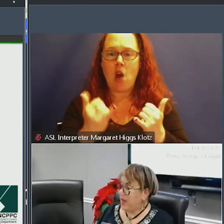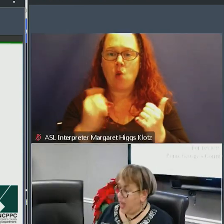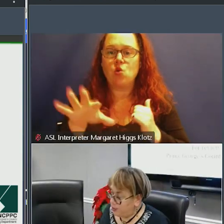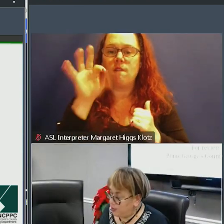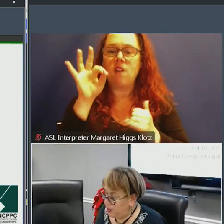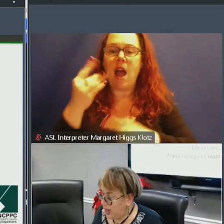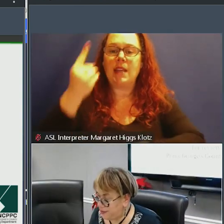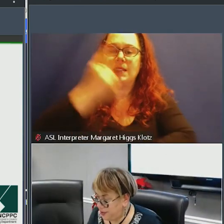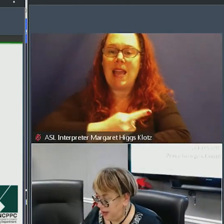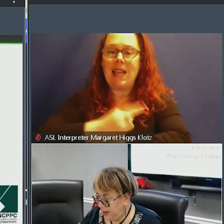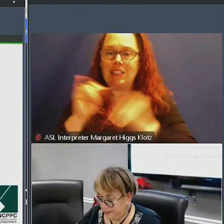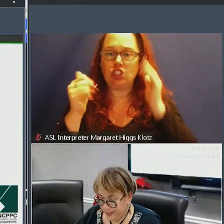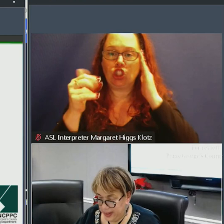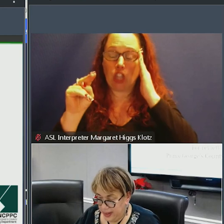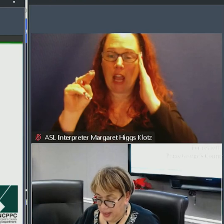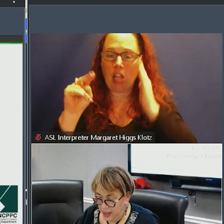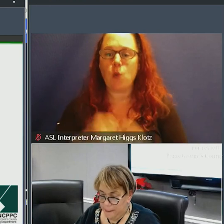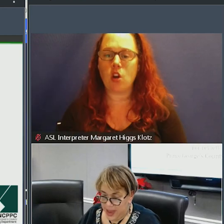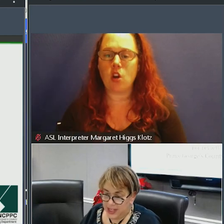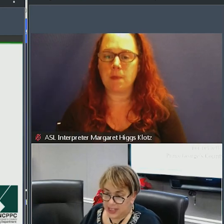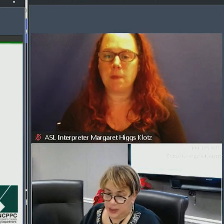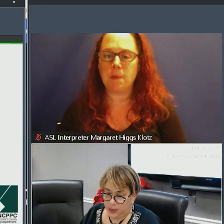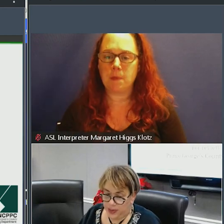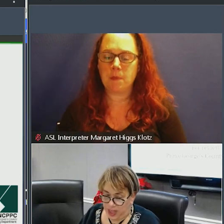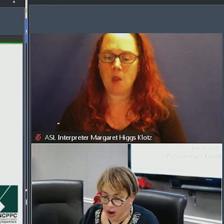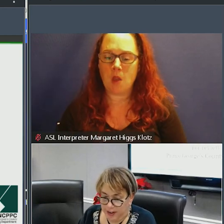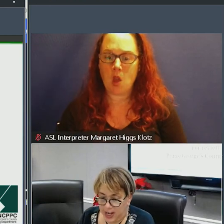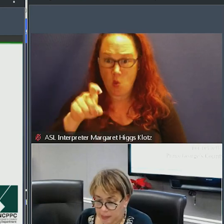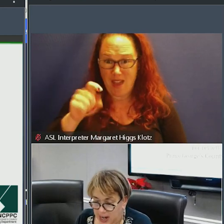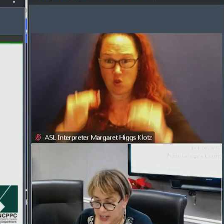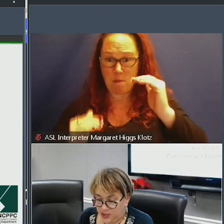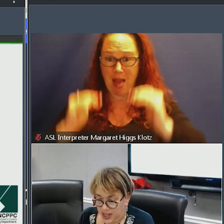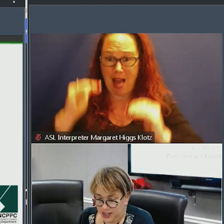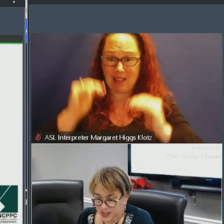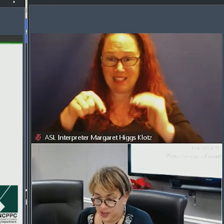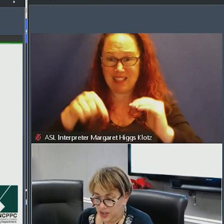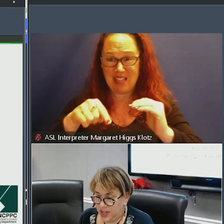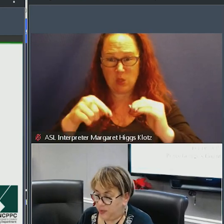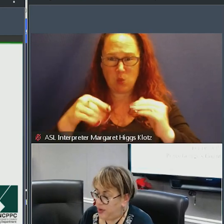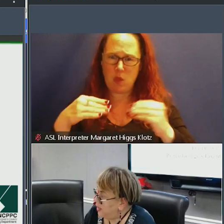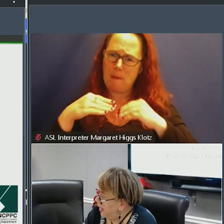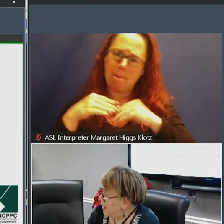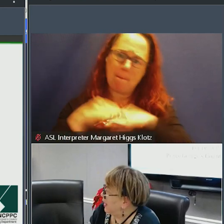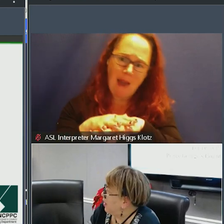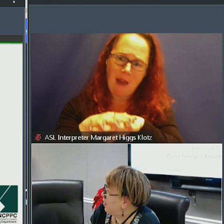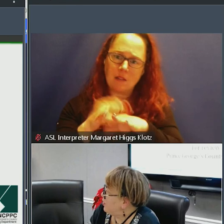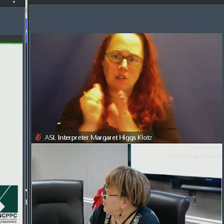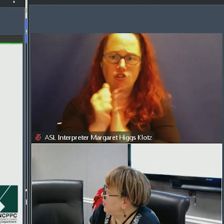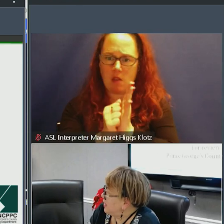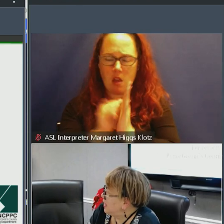we have to balance this with our already packed agendas in and looking at her. She's suggesting that the fourth,